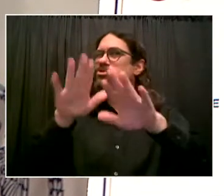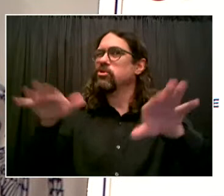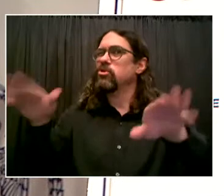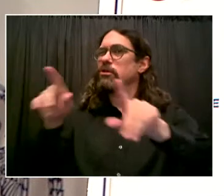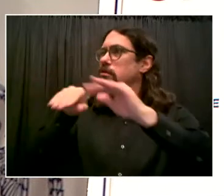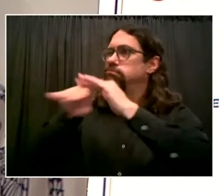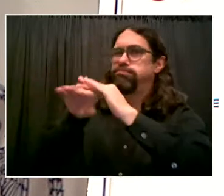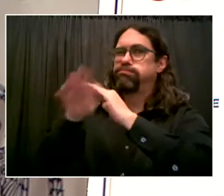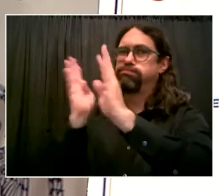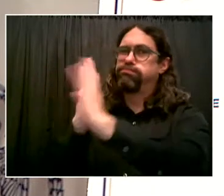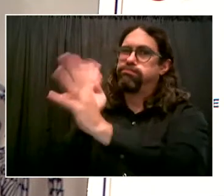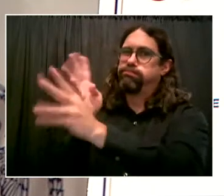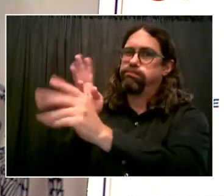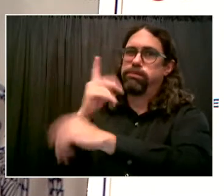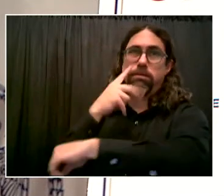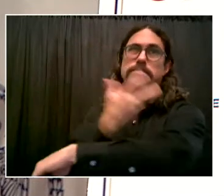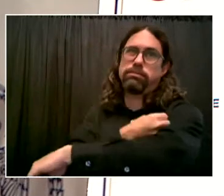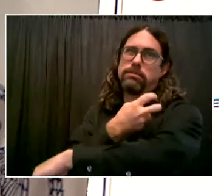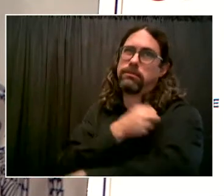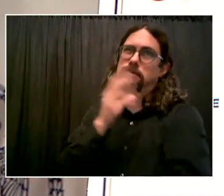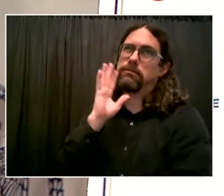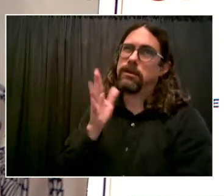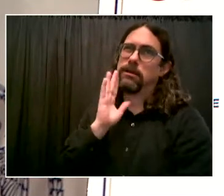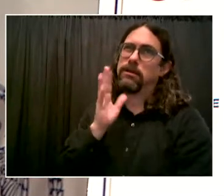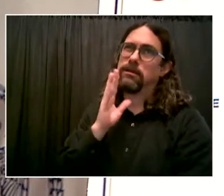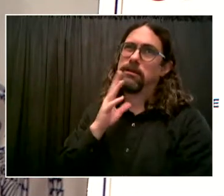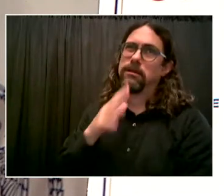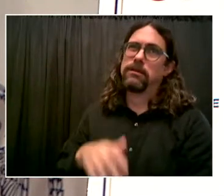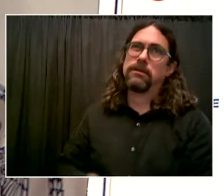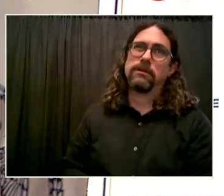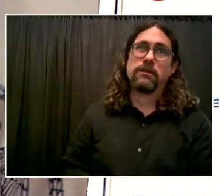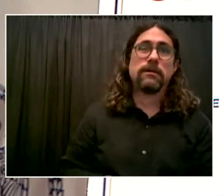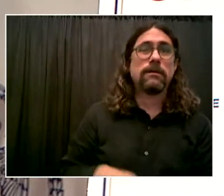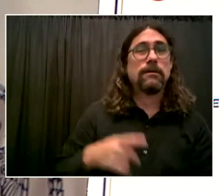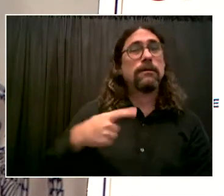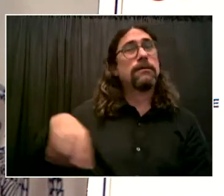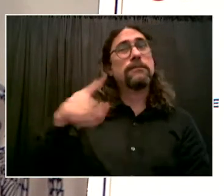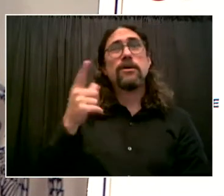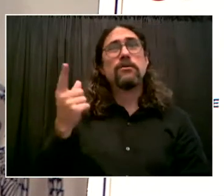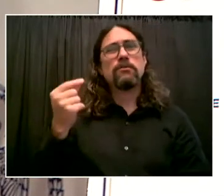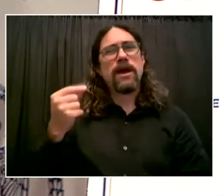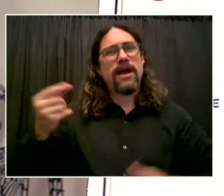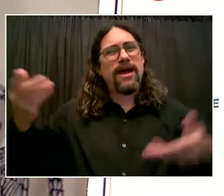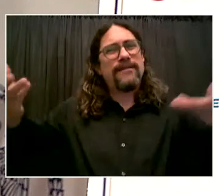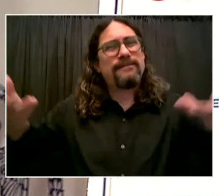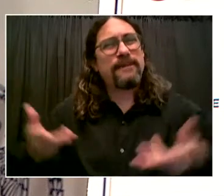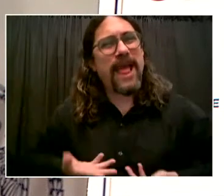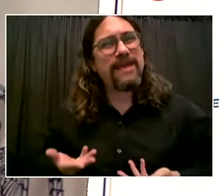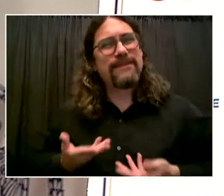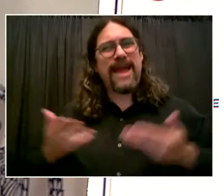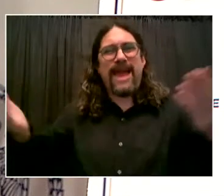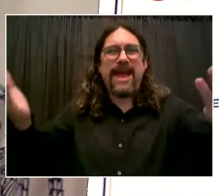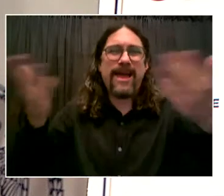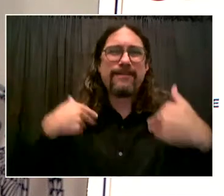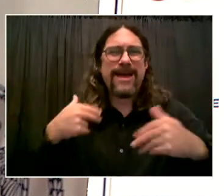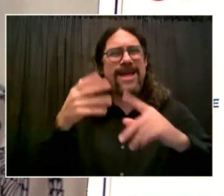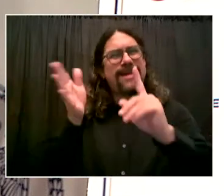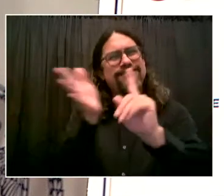GO BACK TO SCHOOL. THE APPROACH OF